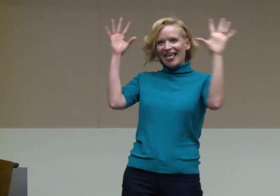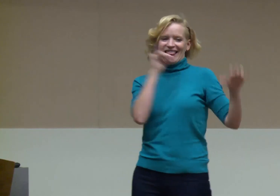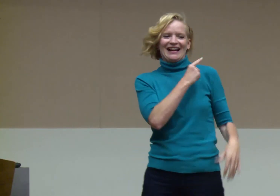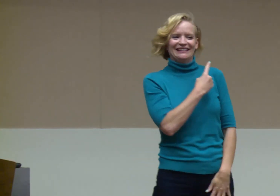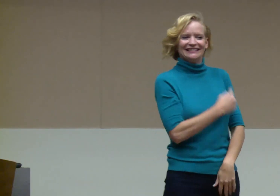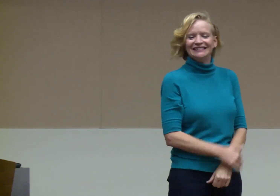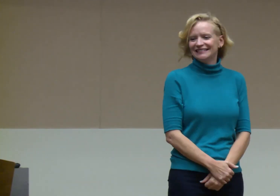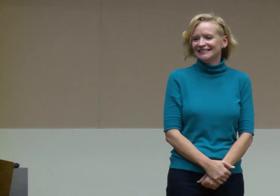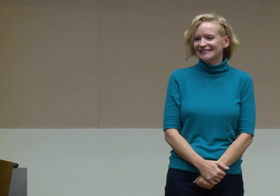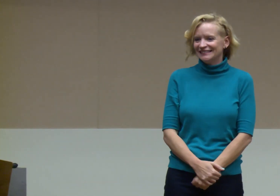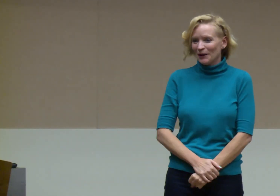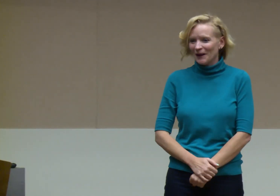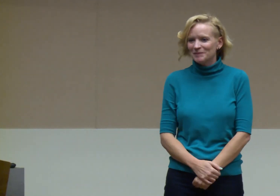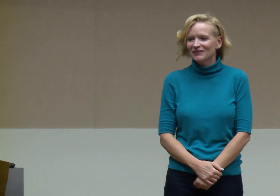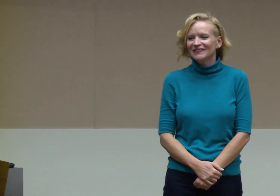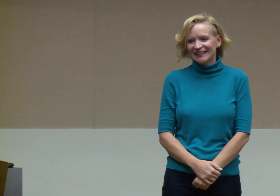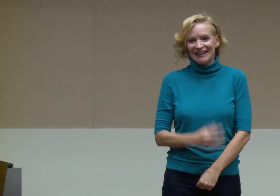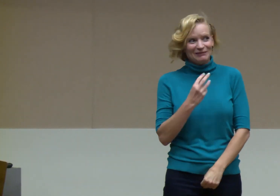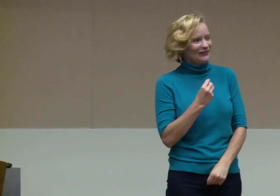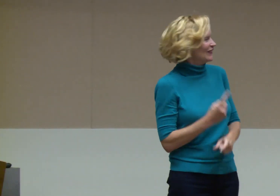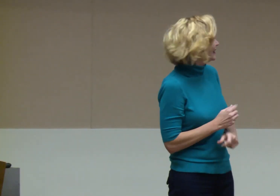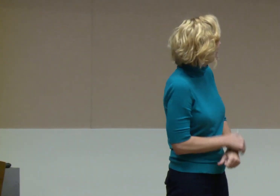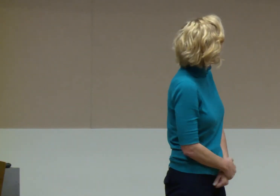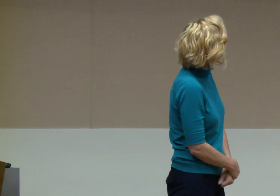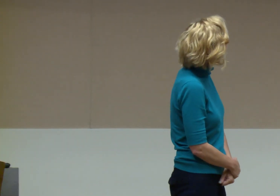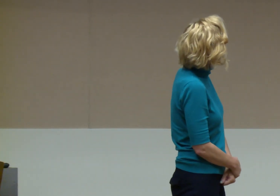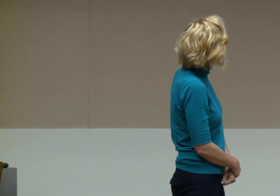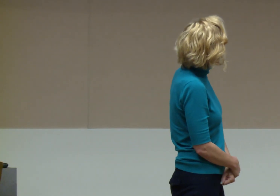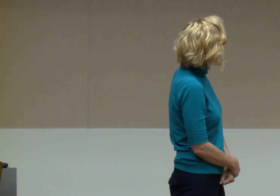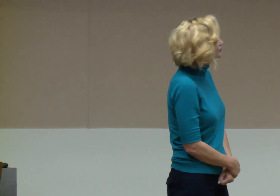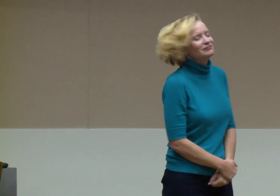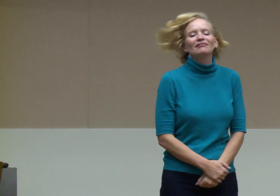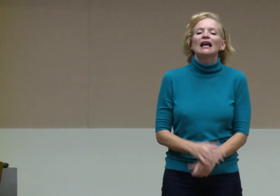This is what I envisioned. It's a good picture, right? Ha ha.